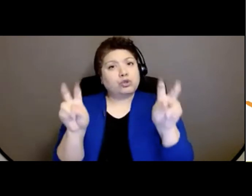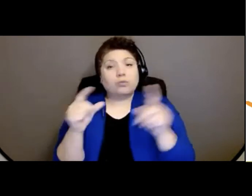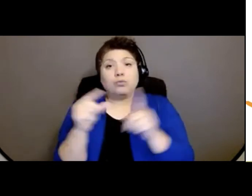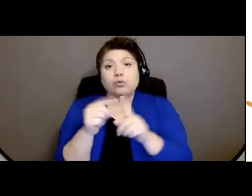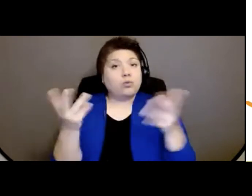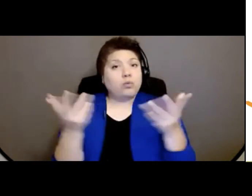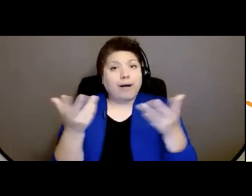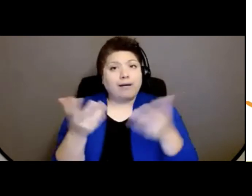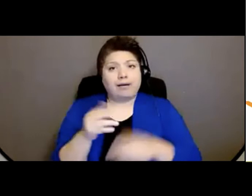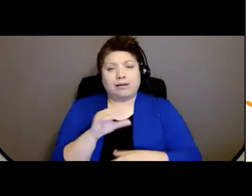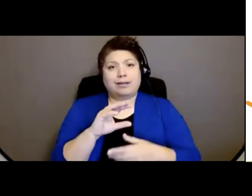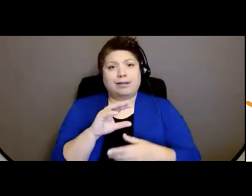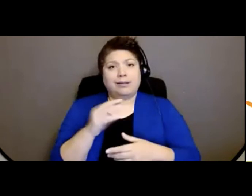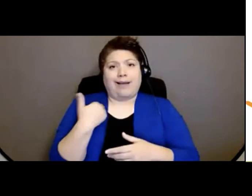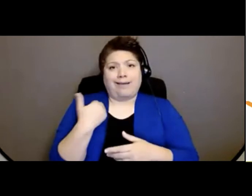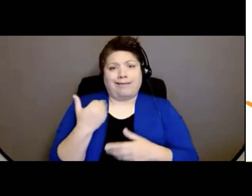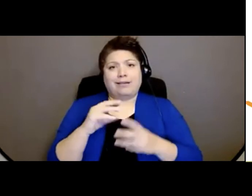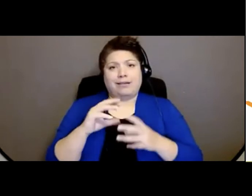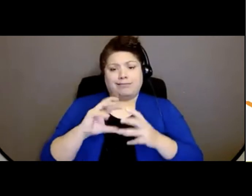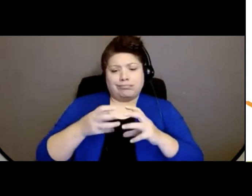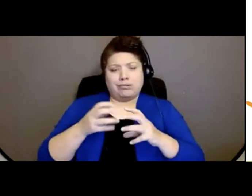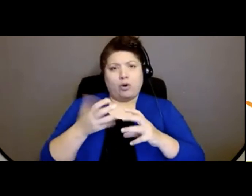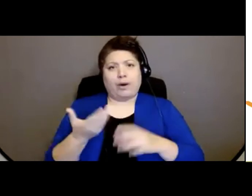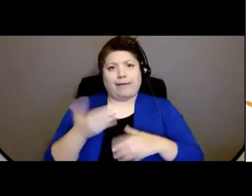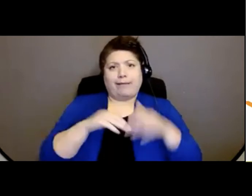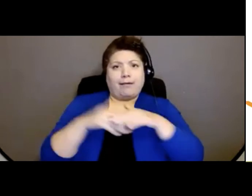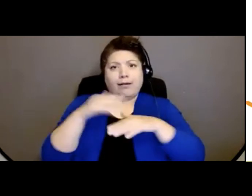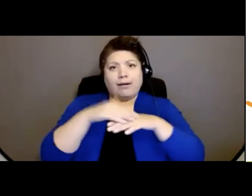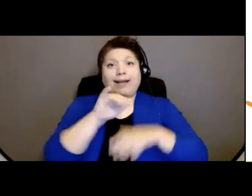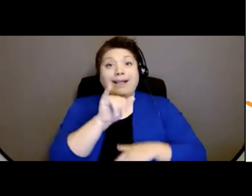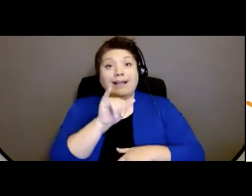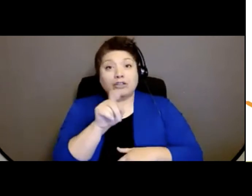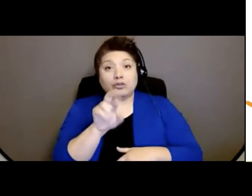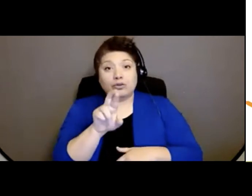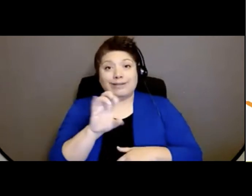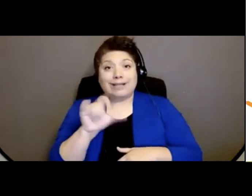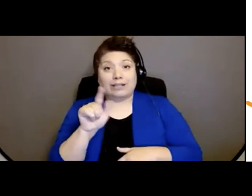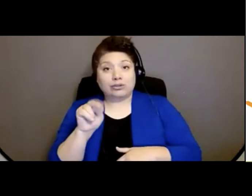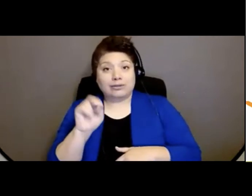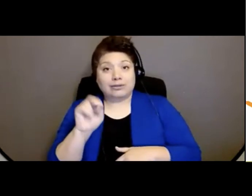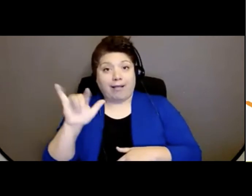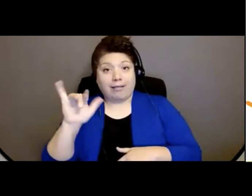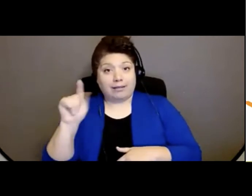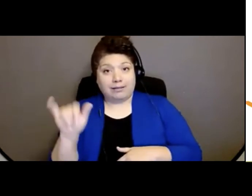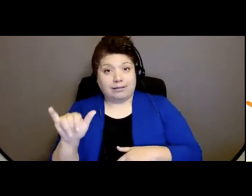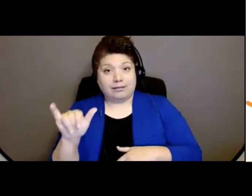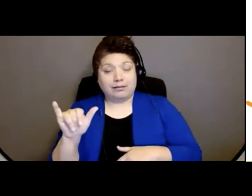BECAUSE I CAN'T SPEAK ON BEHALF OF EVERYONE, I WILL USE MYSELF AS AN EXAMPLE.